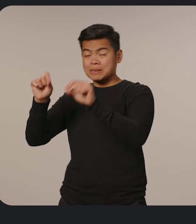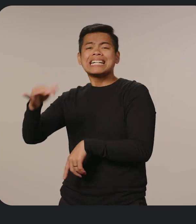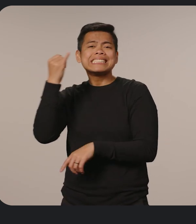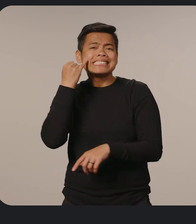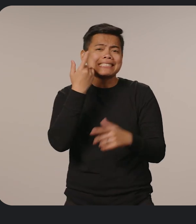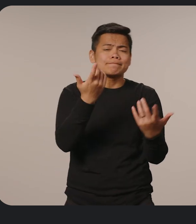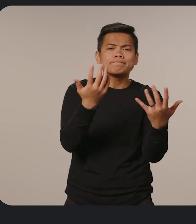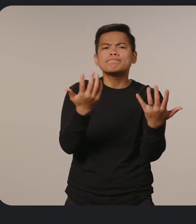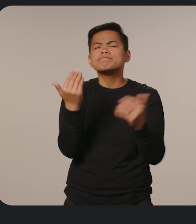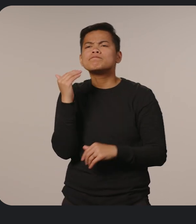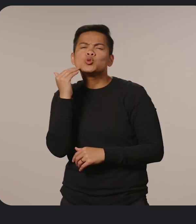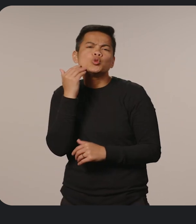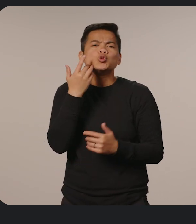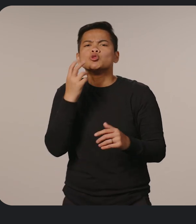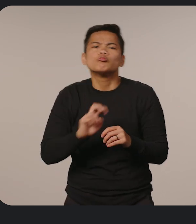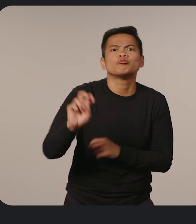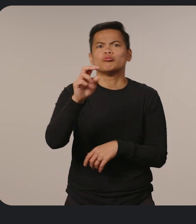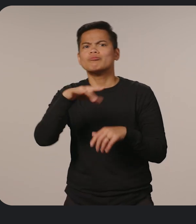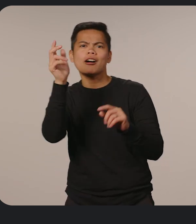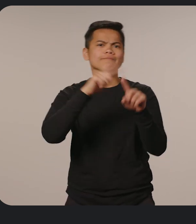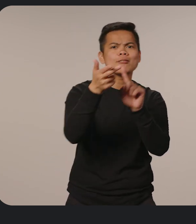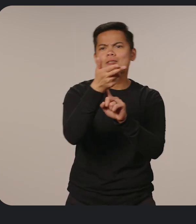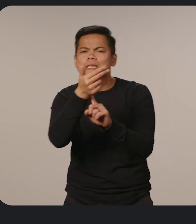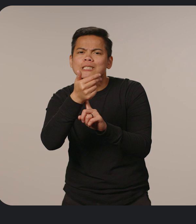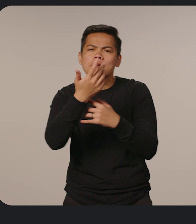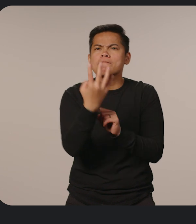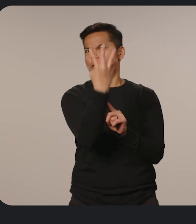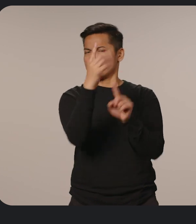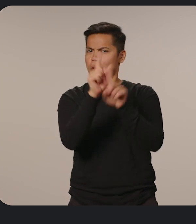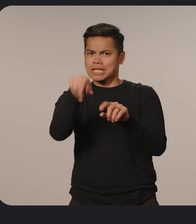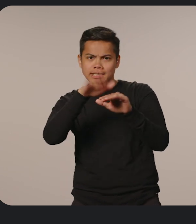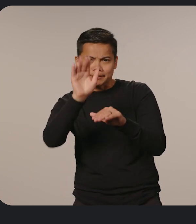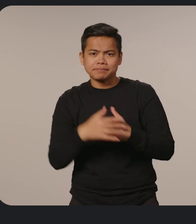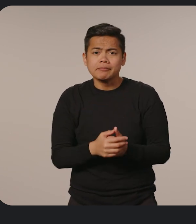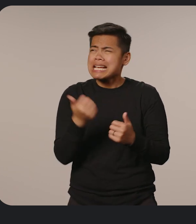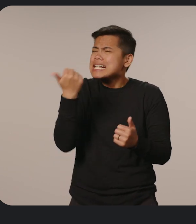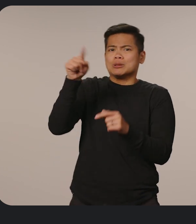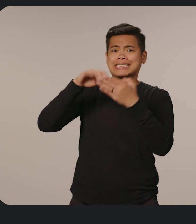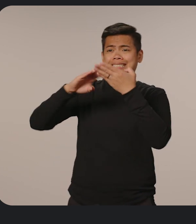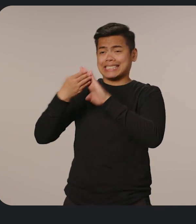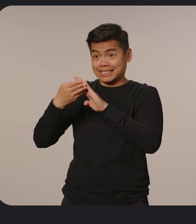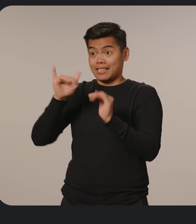the mood for an adventure and you want to discover hotels that have a minimum